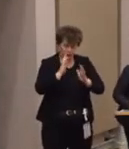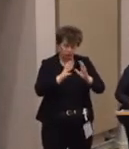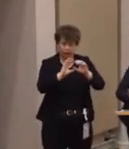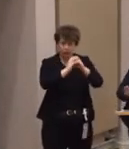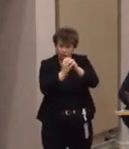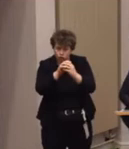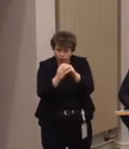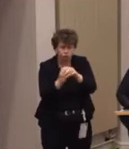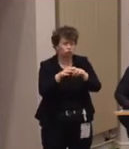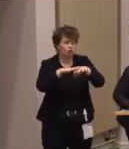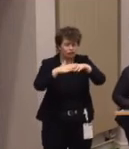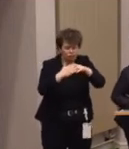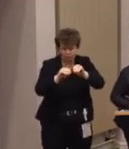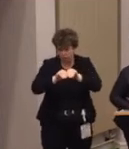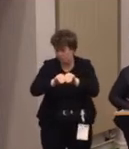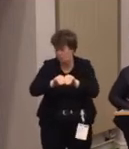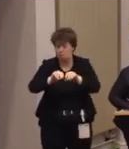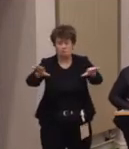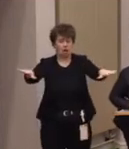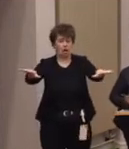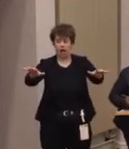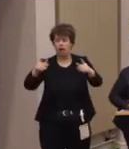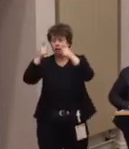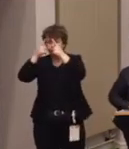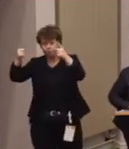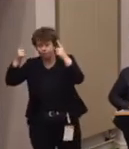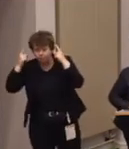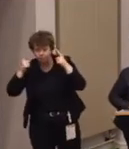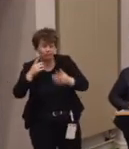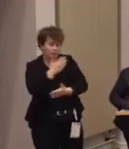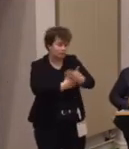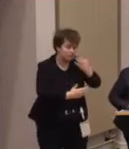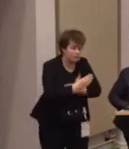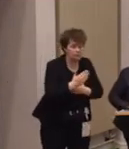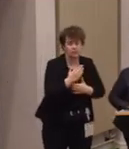in academia and across the movement, disability movement and other marginalised movement like